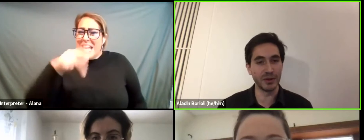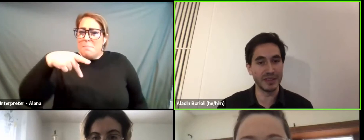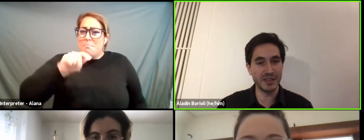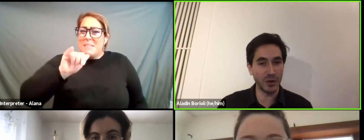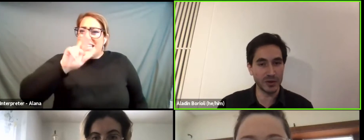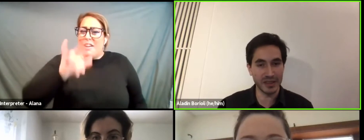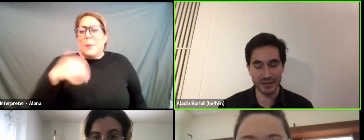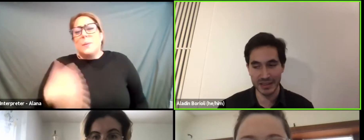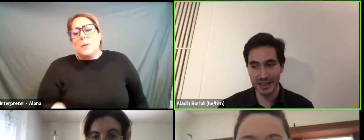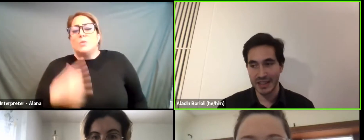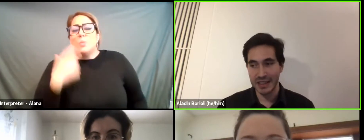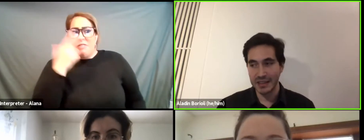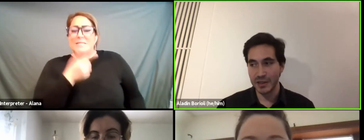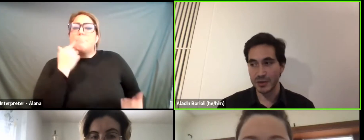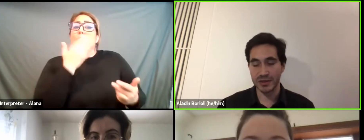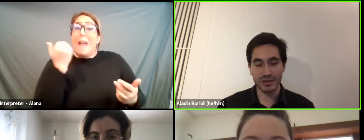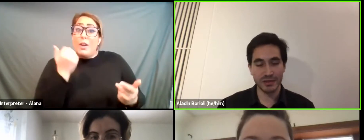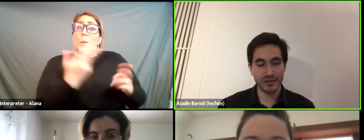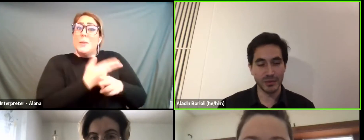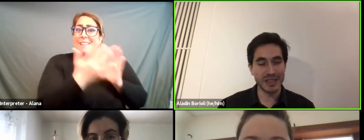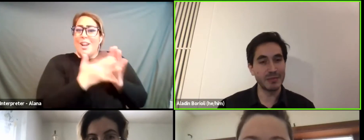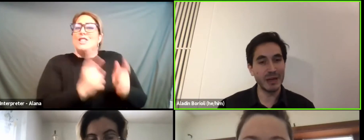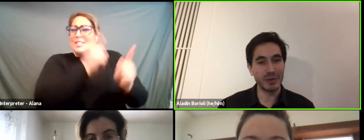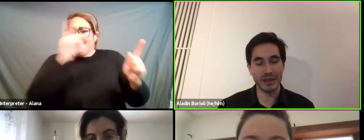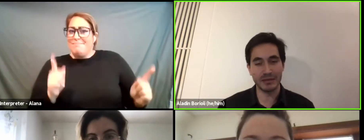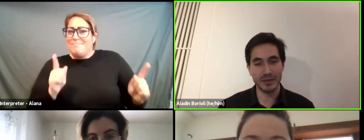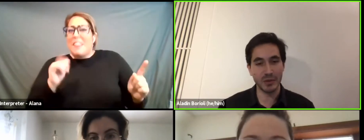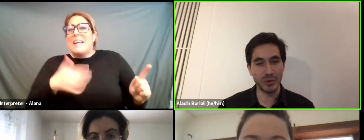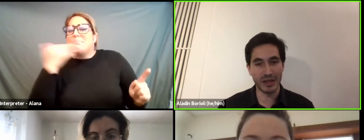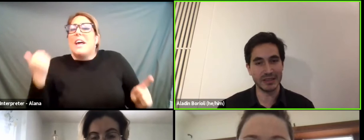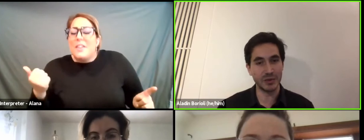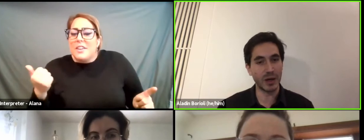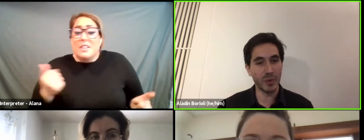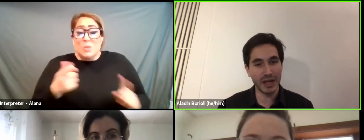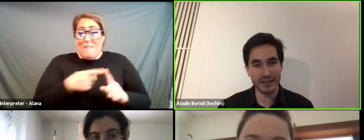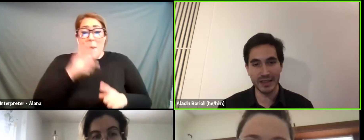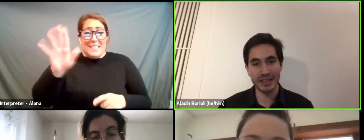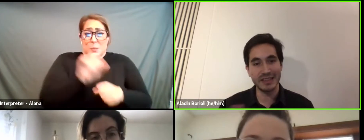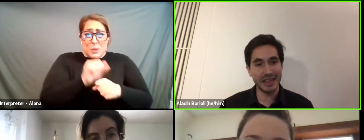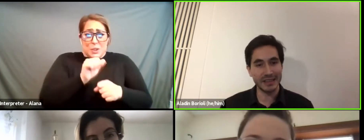this quote that I think, the quotes from his paper that summarize this quite well. It's like he says,